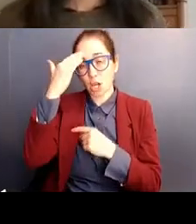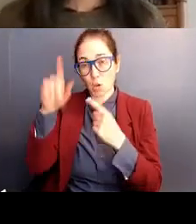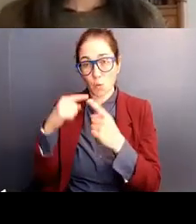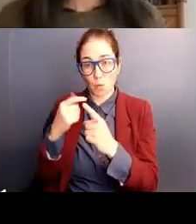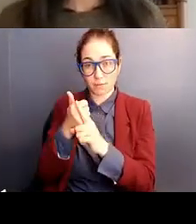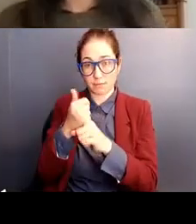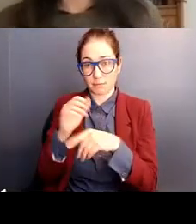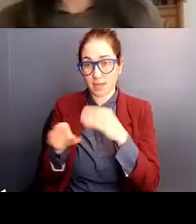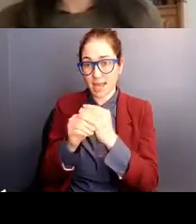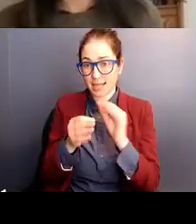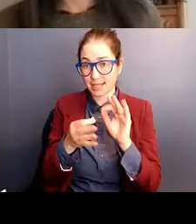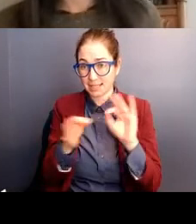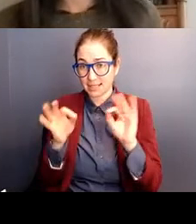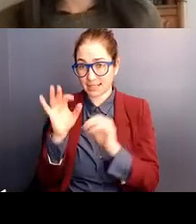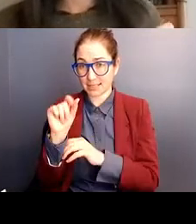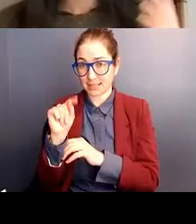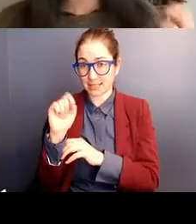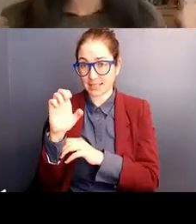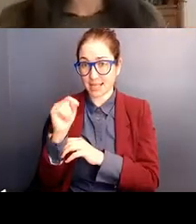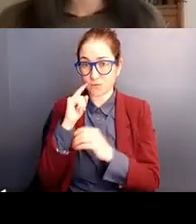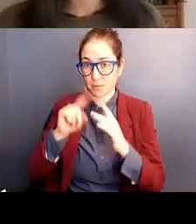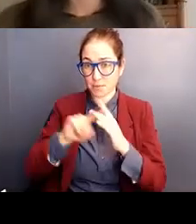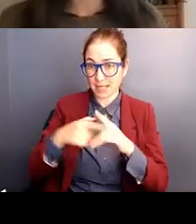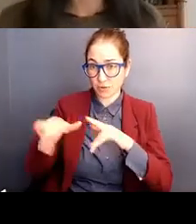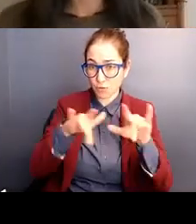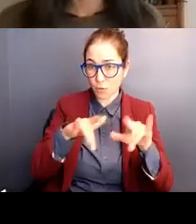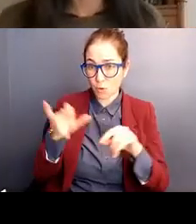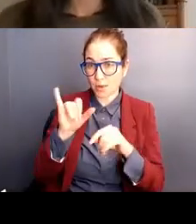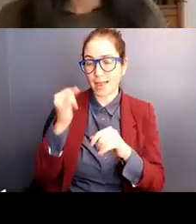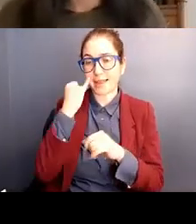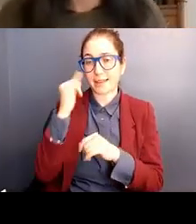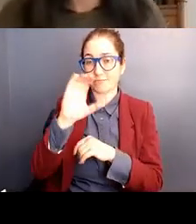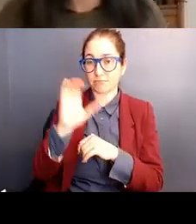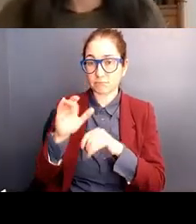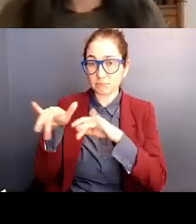text, at the beginning of a recording -- so for instance if you've done a Zoom recording from a meeting or event that you